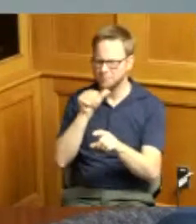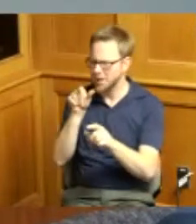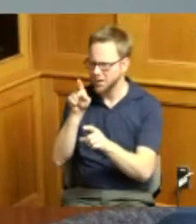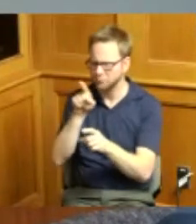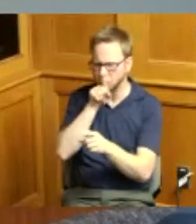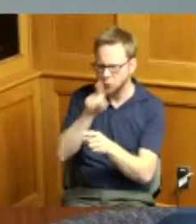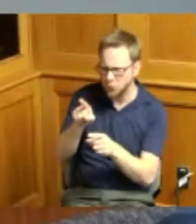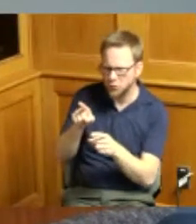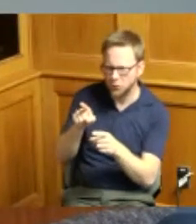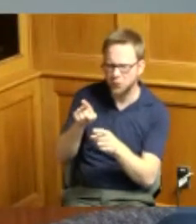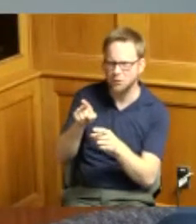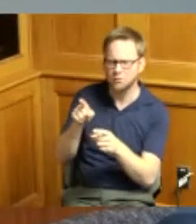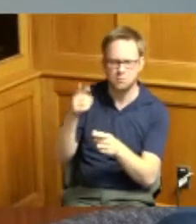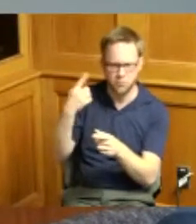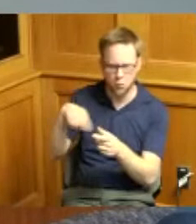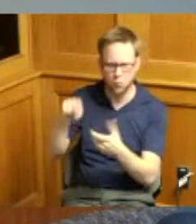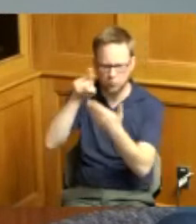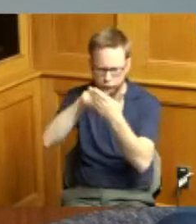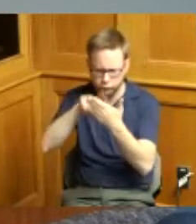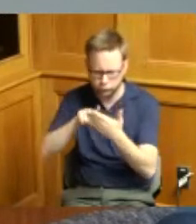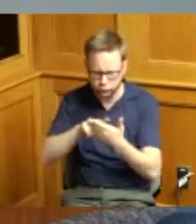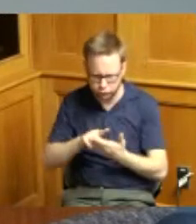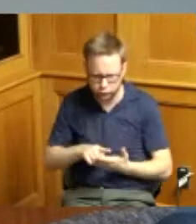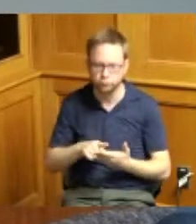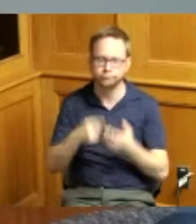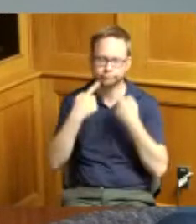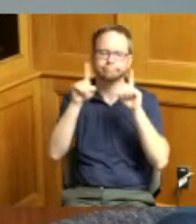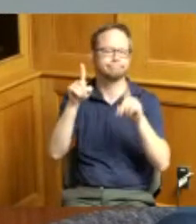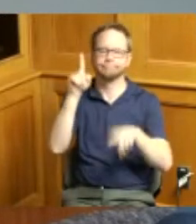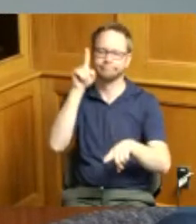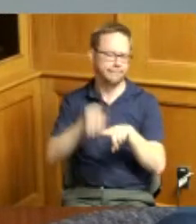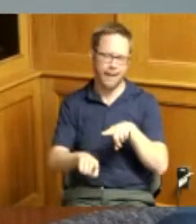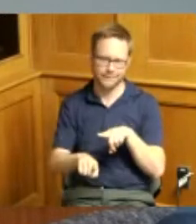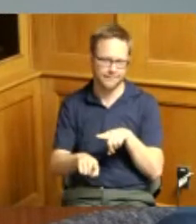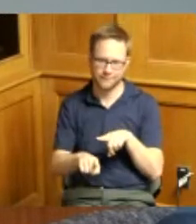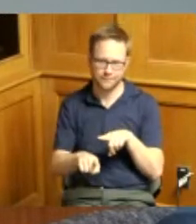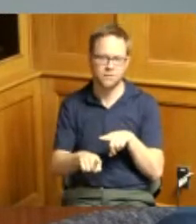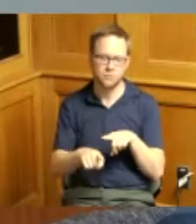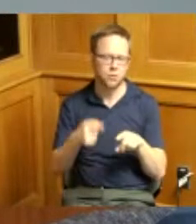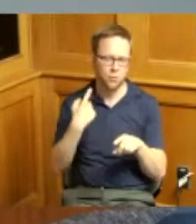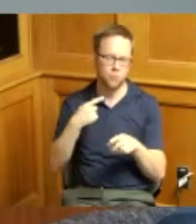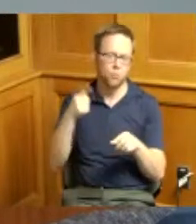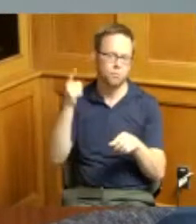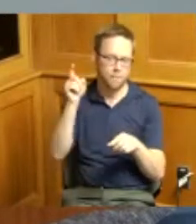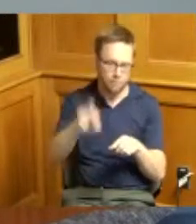did run that to ground and we cannot so it's necessary to reject the bids correct